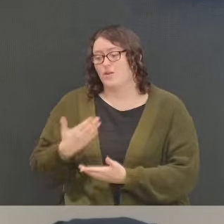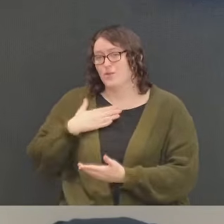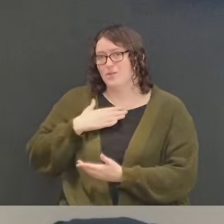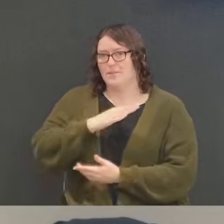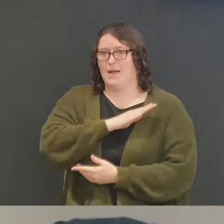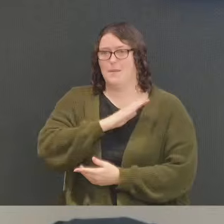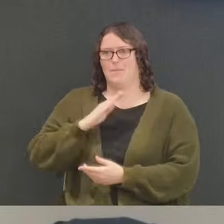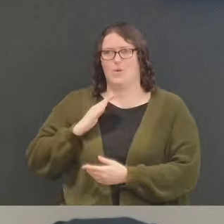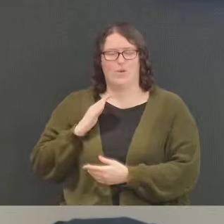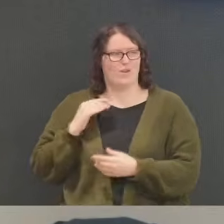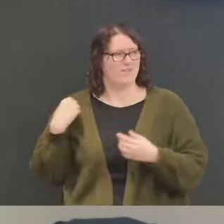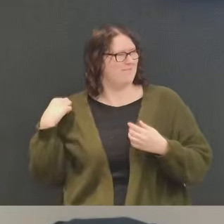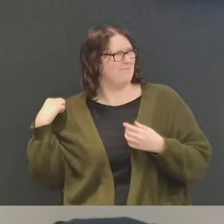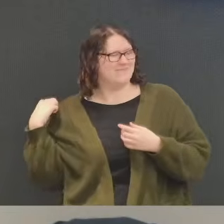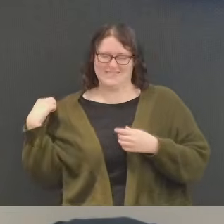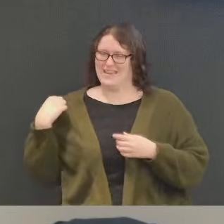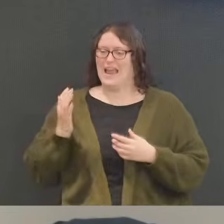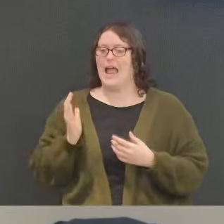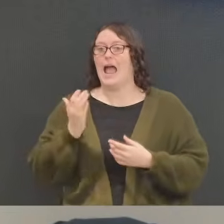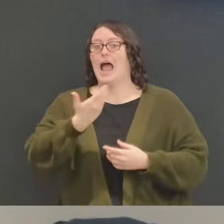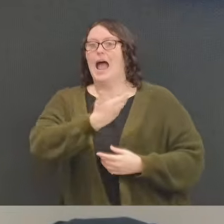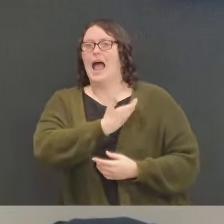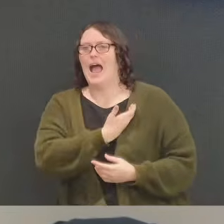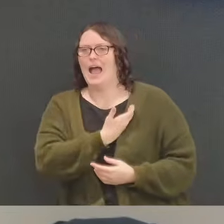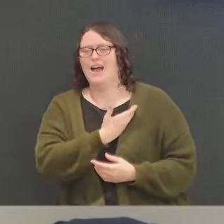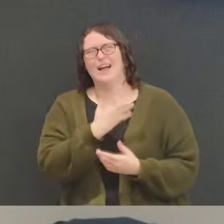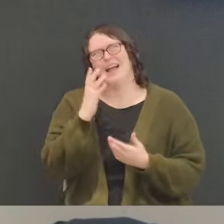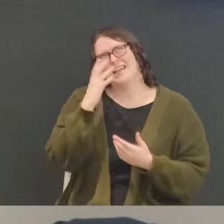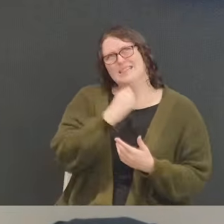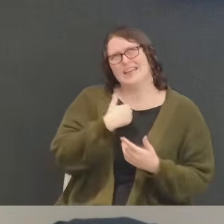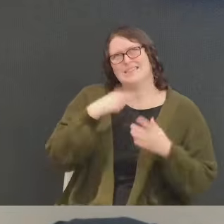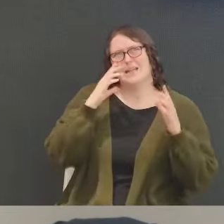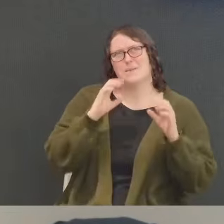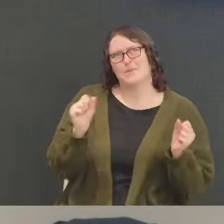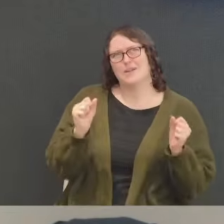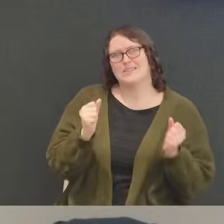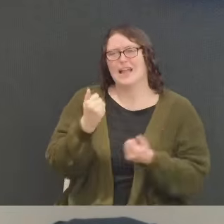that sounds good. our board. It's my board and your board and everybody's board. It's